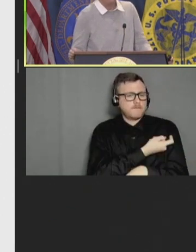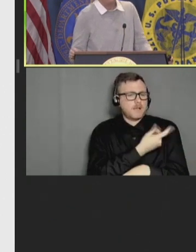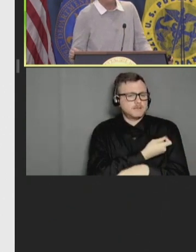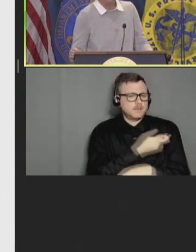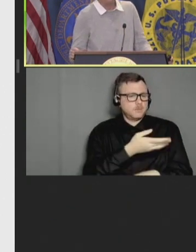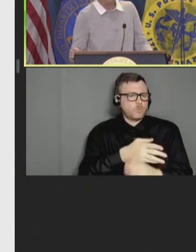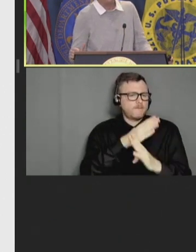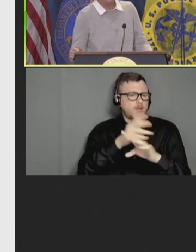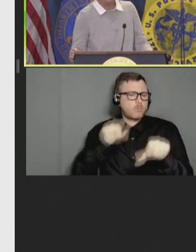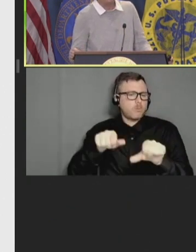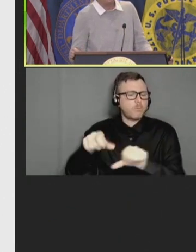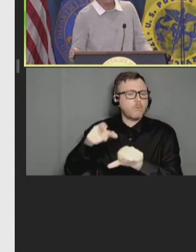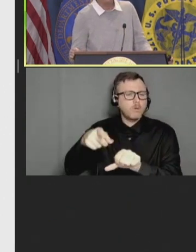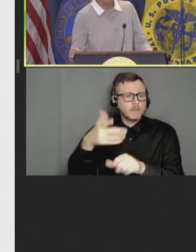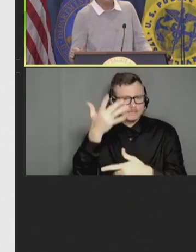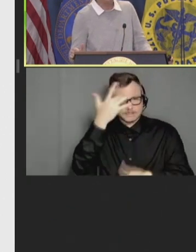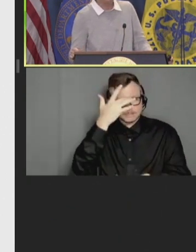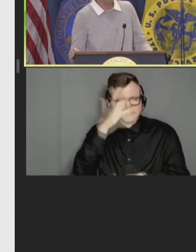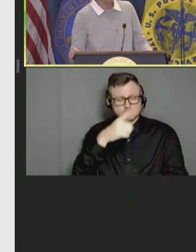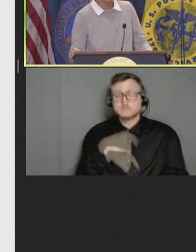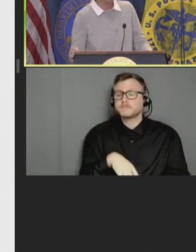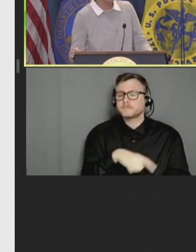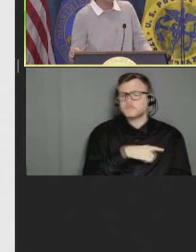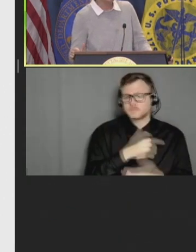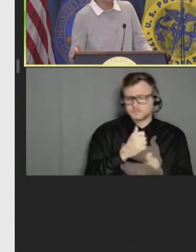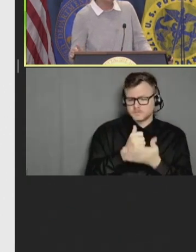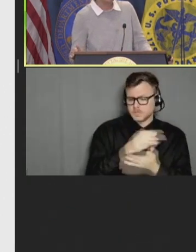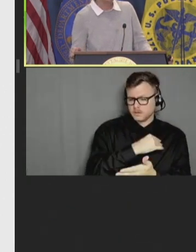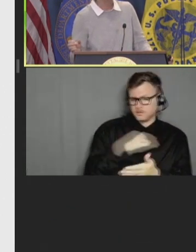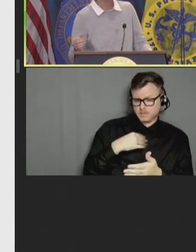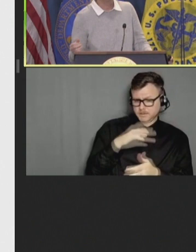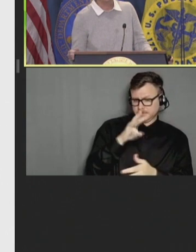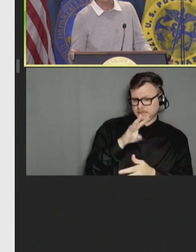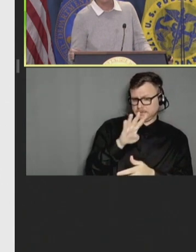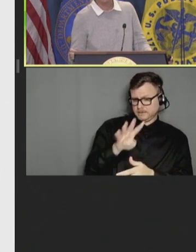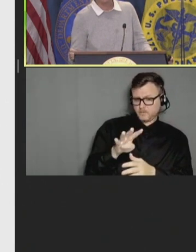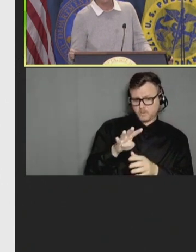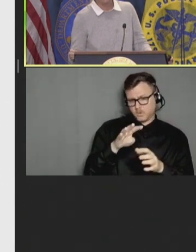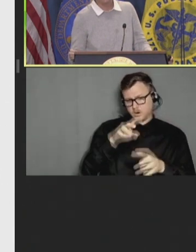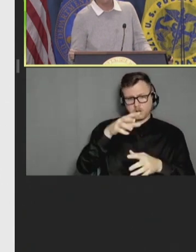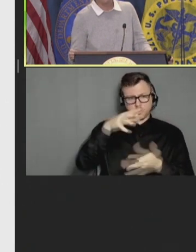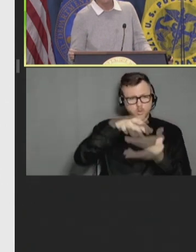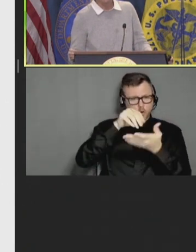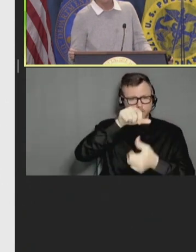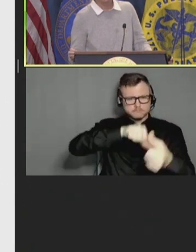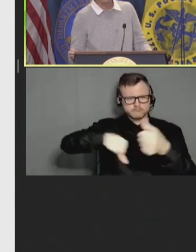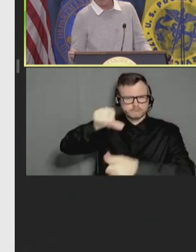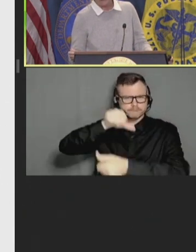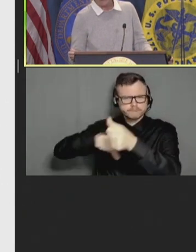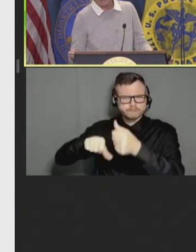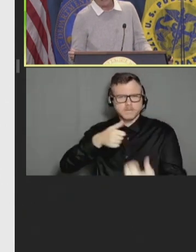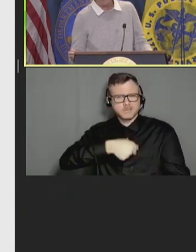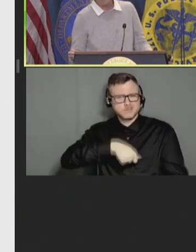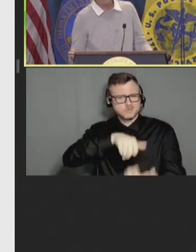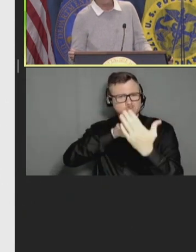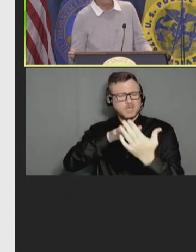we do is, we help our members help those 64 learn from each other, address challenges together, work